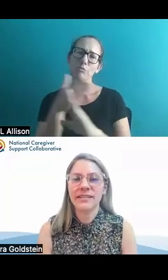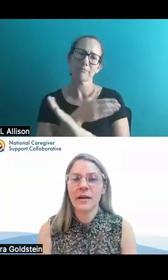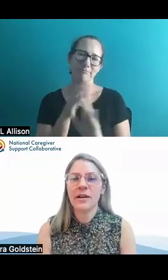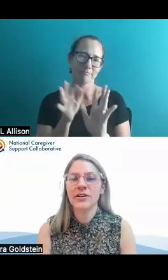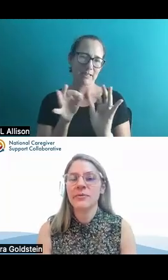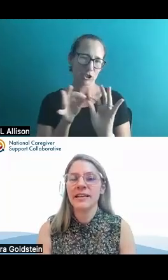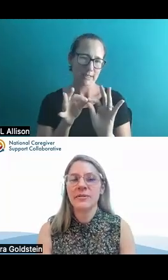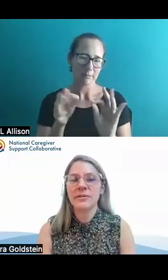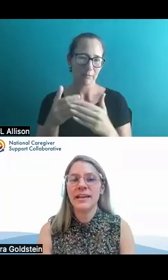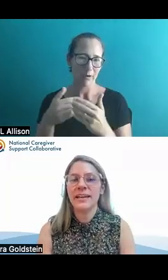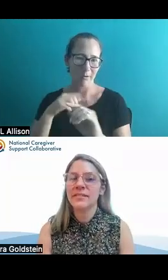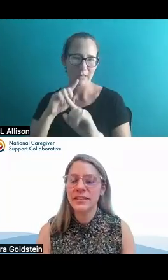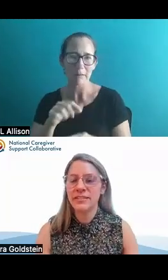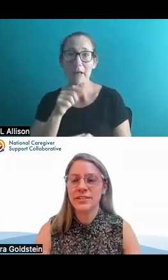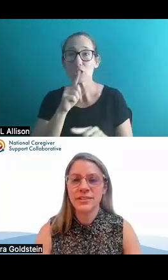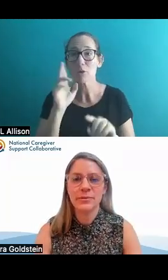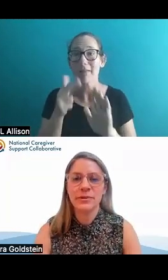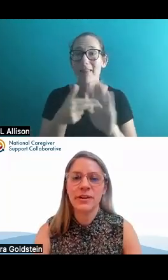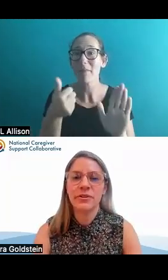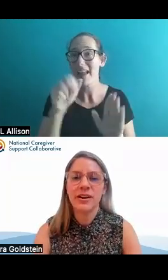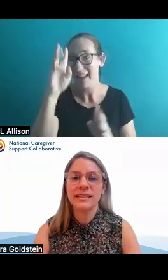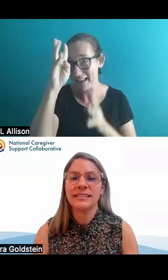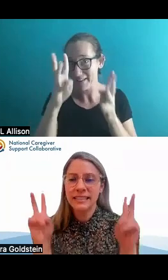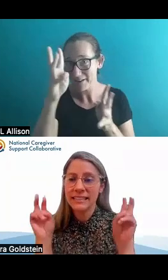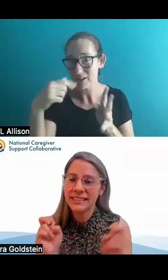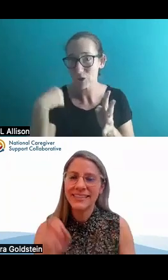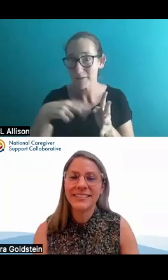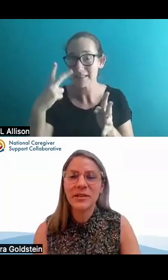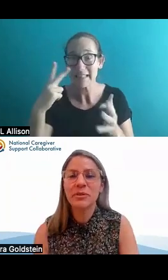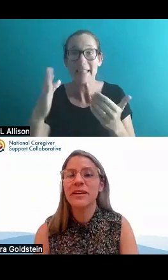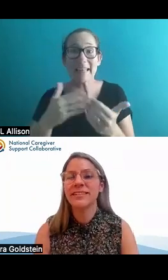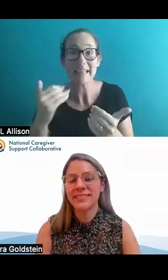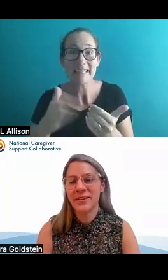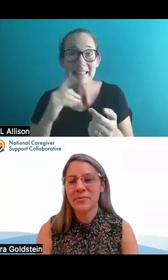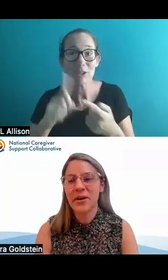I'm not sure I would label any of the innovations that we've come across as easy to implement. All